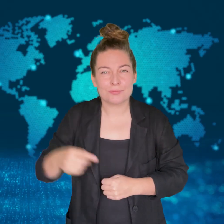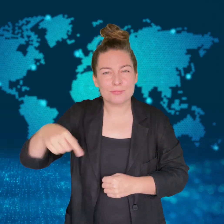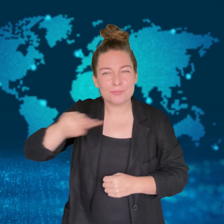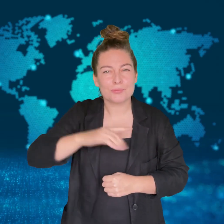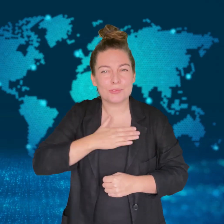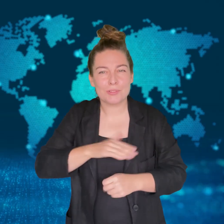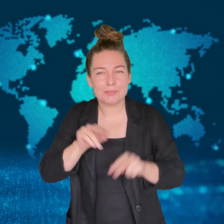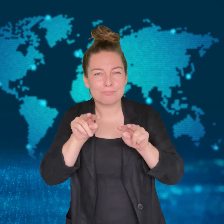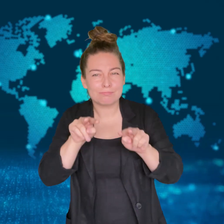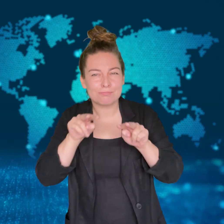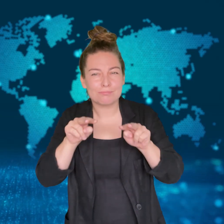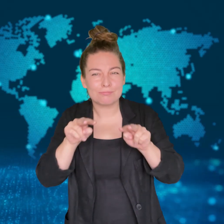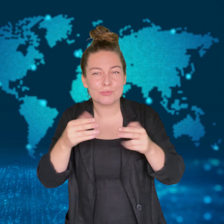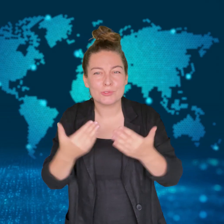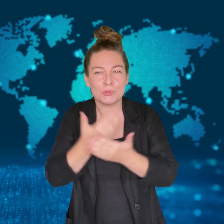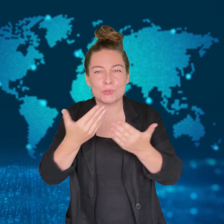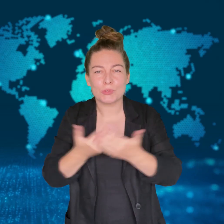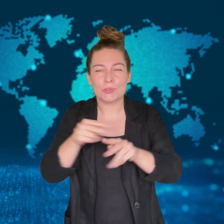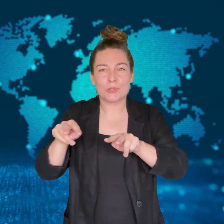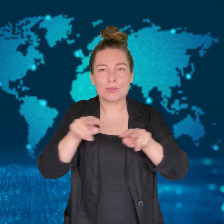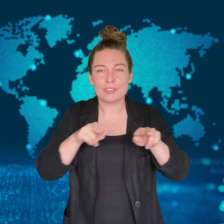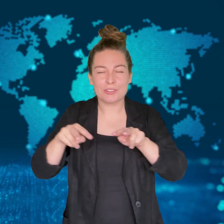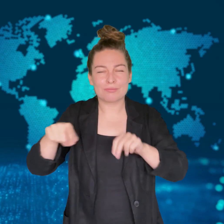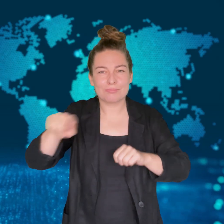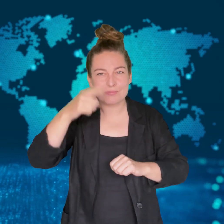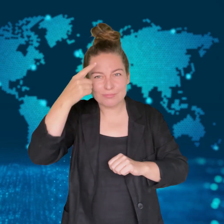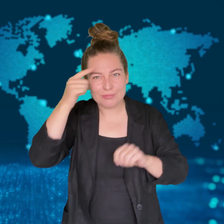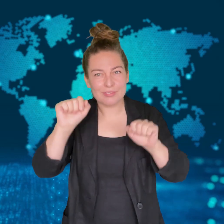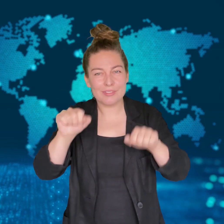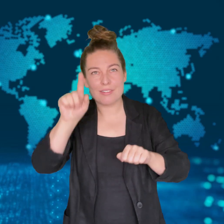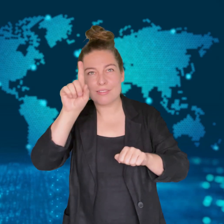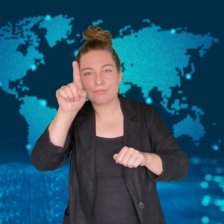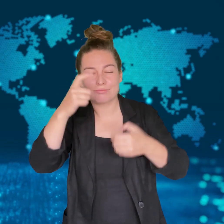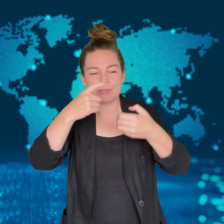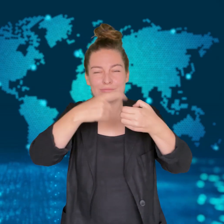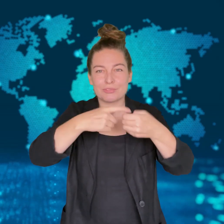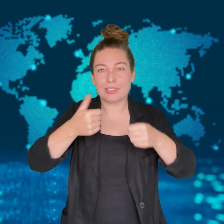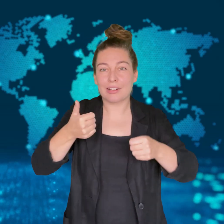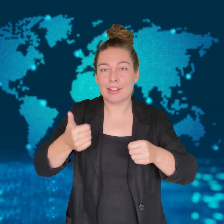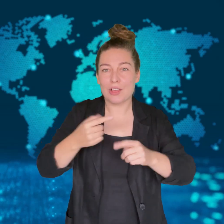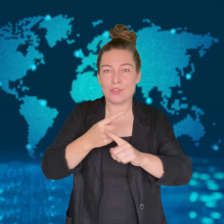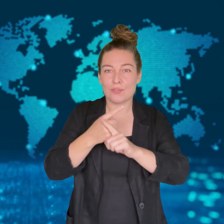Don't forget to subscribe, like, and follow H3 World TV